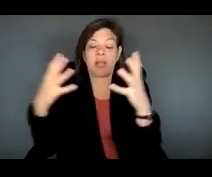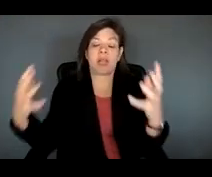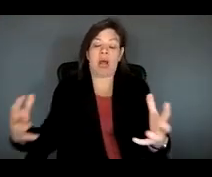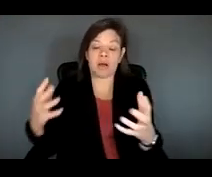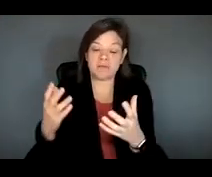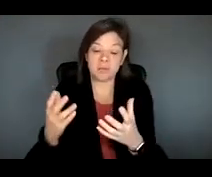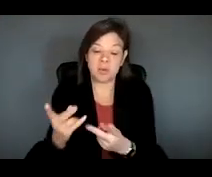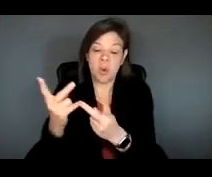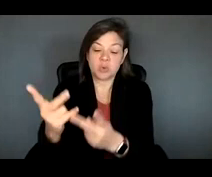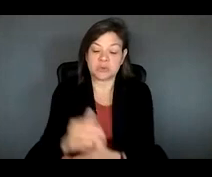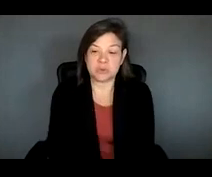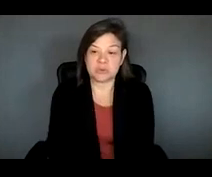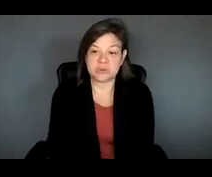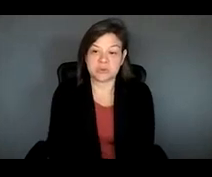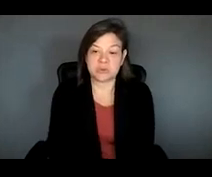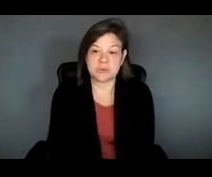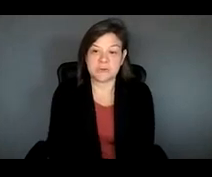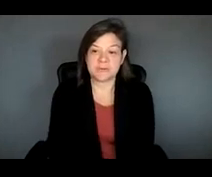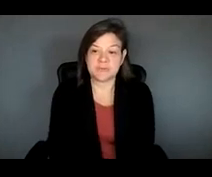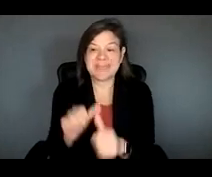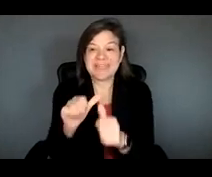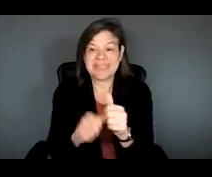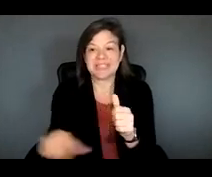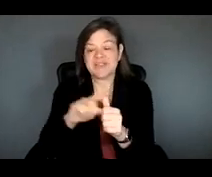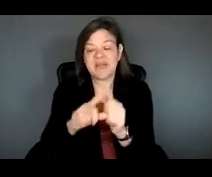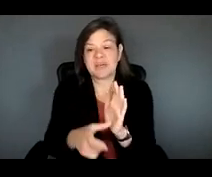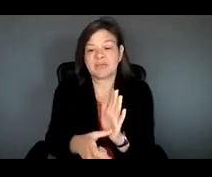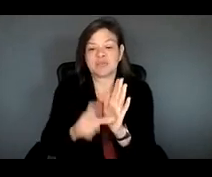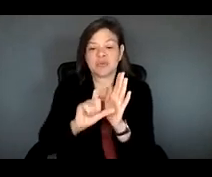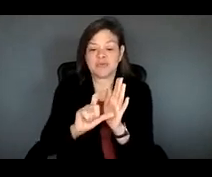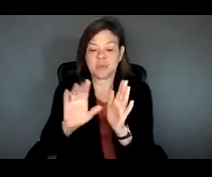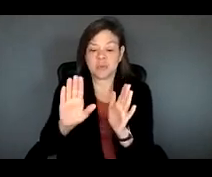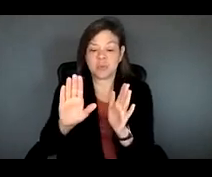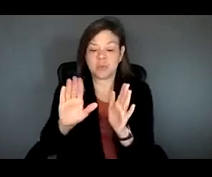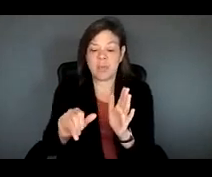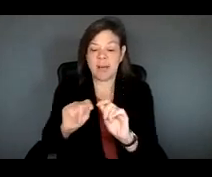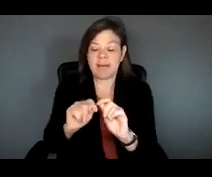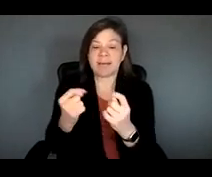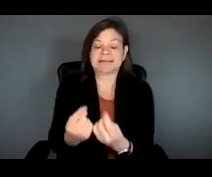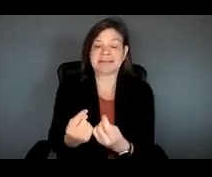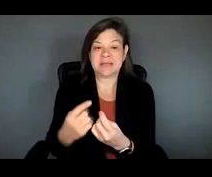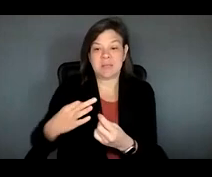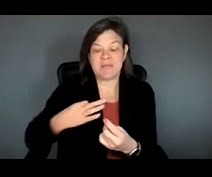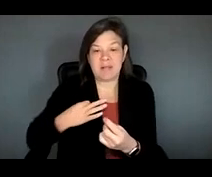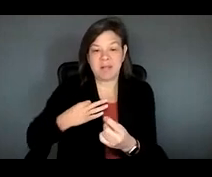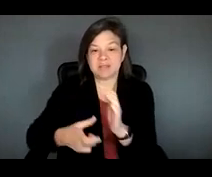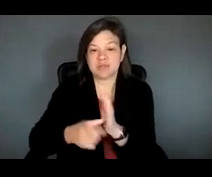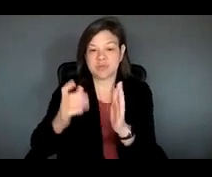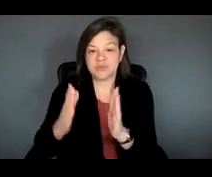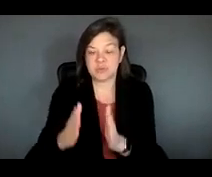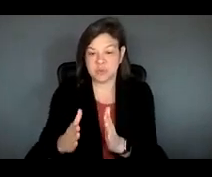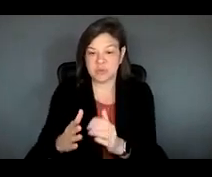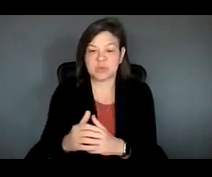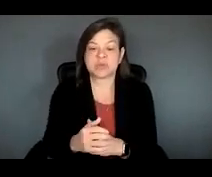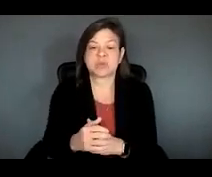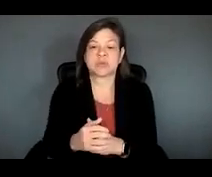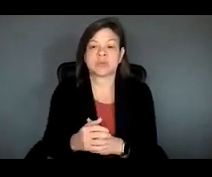Each proposal is reviewed by a team of volunteer reviewers with Kennedy Center